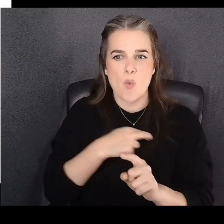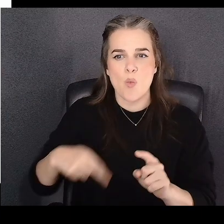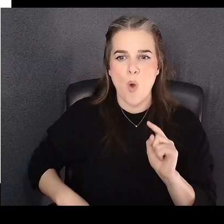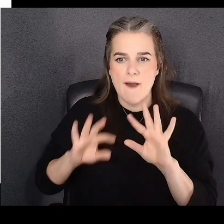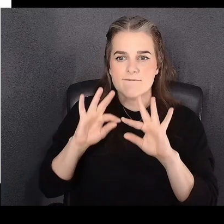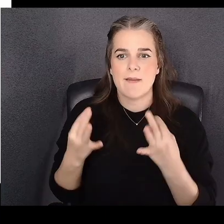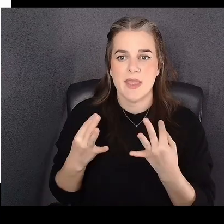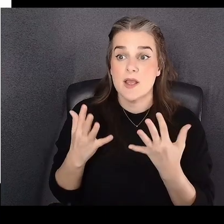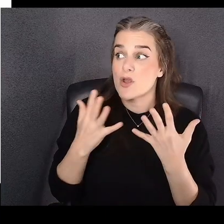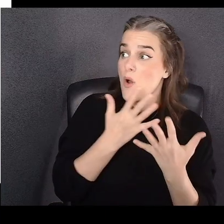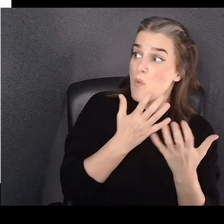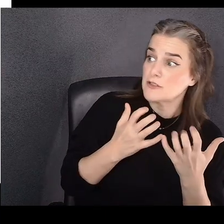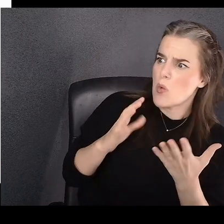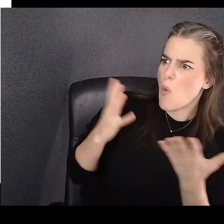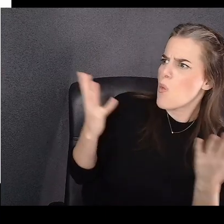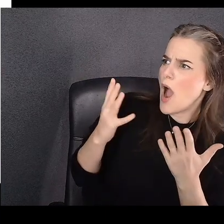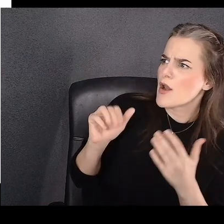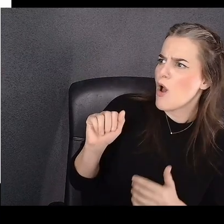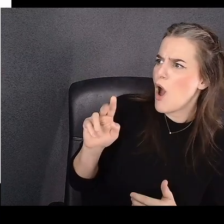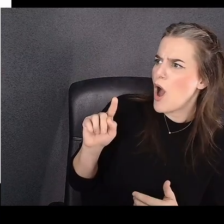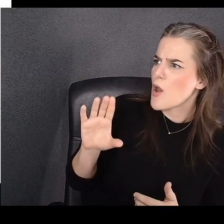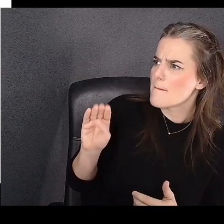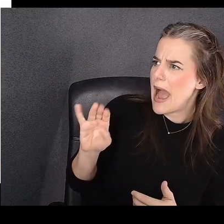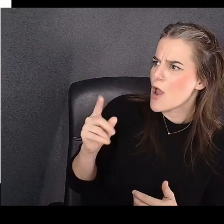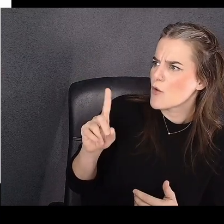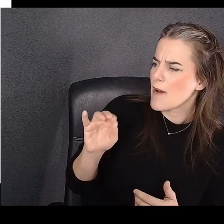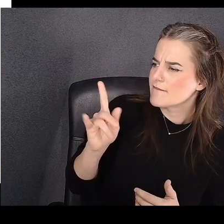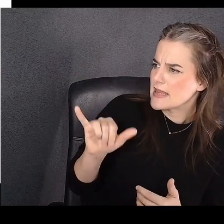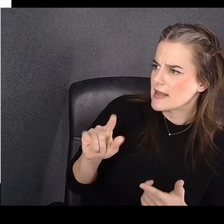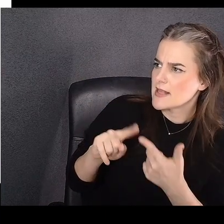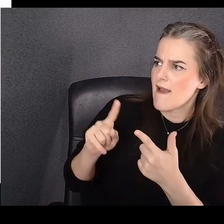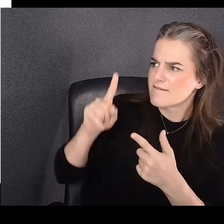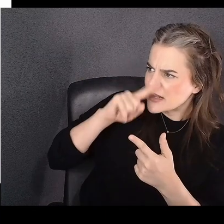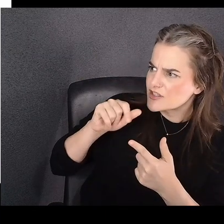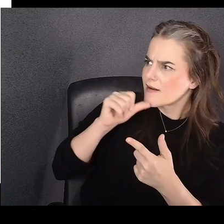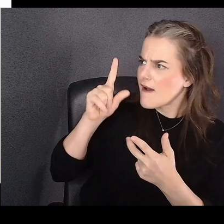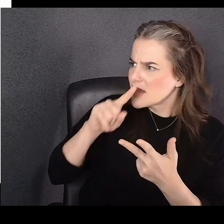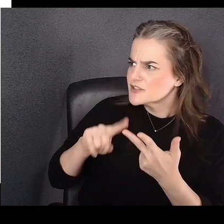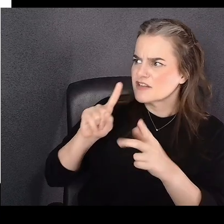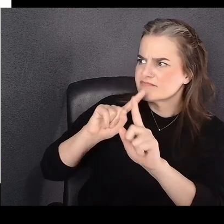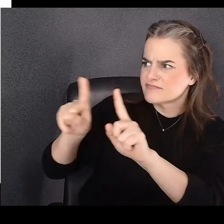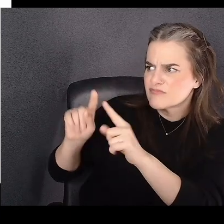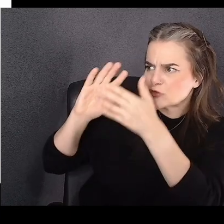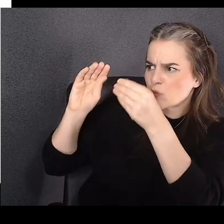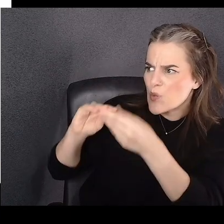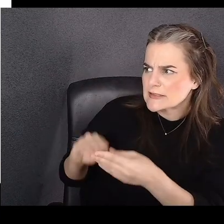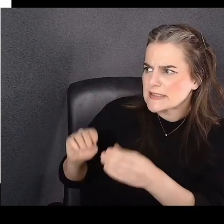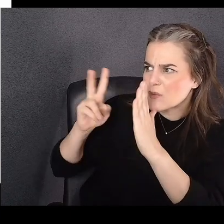What fiction, non-fiction, everything about them? And I was able to be like, hey, did